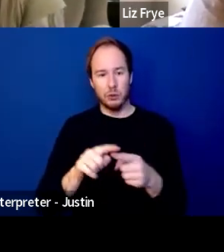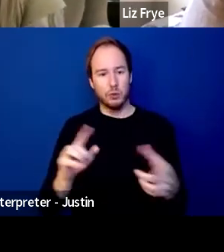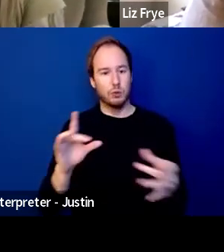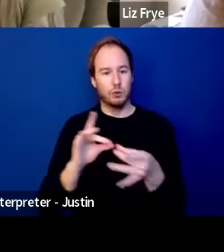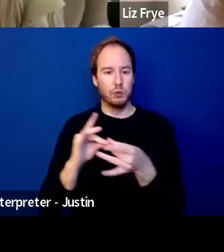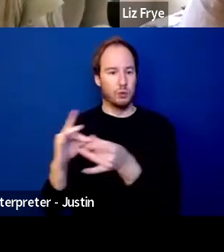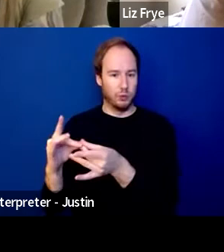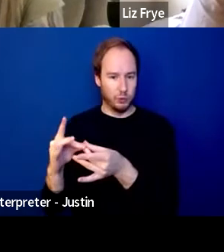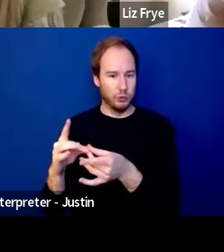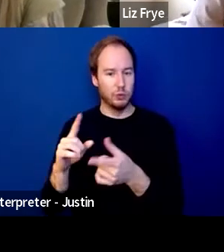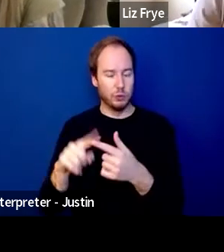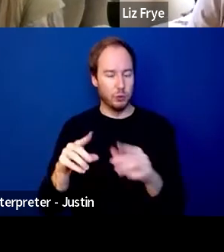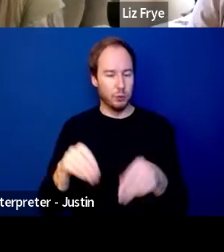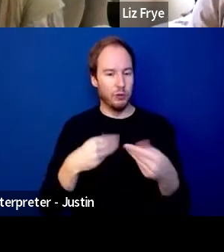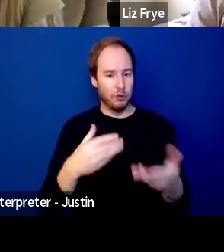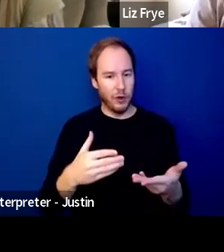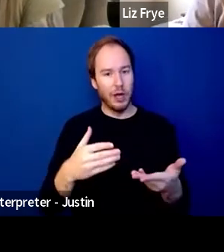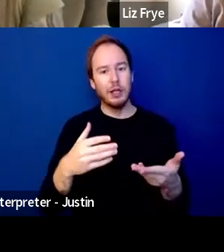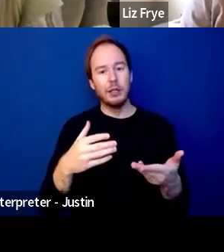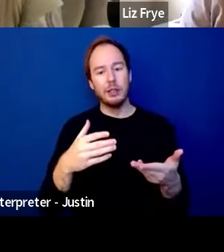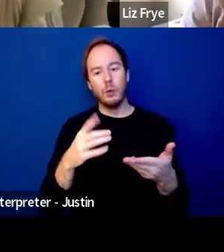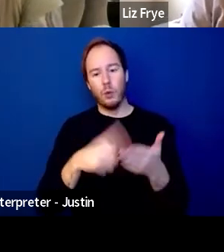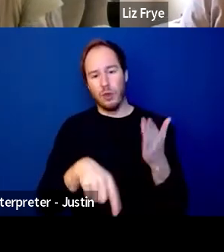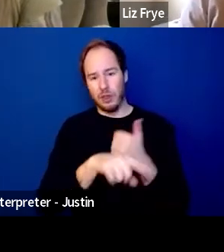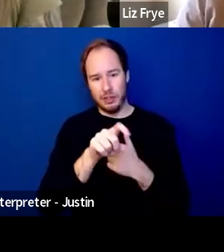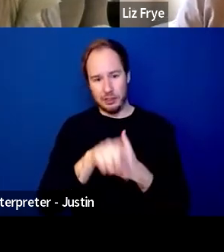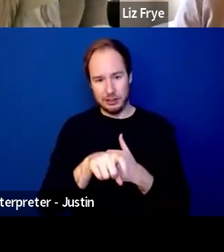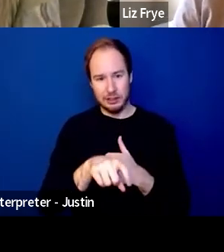and mental health and substance use disorders has been a passion of mine.